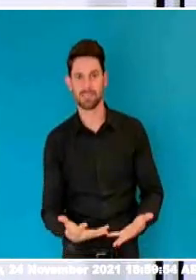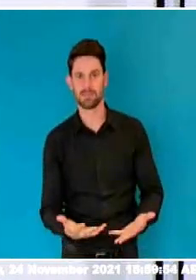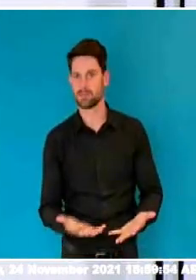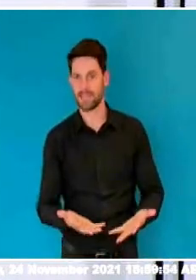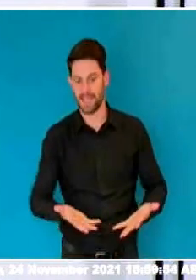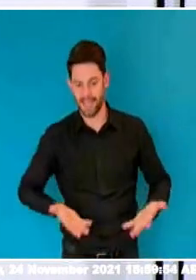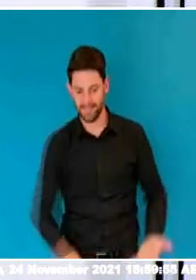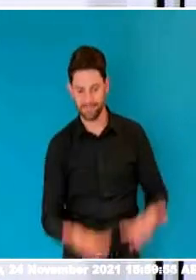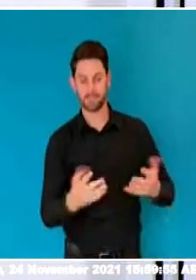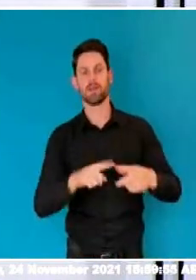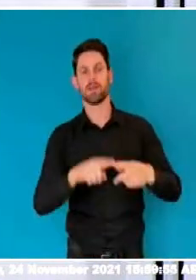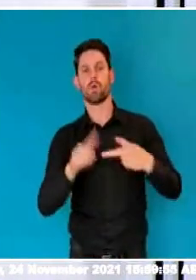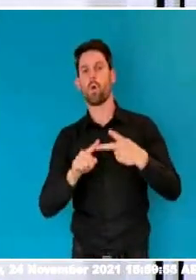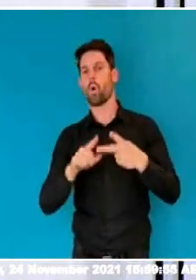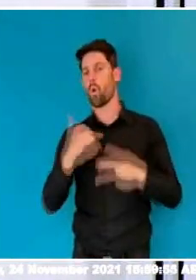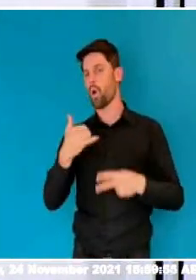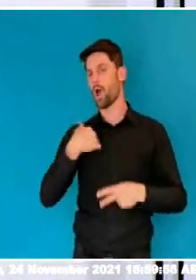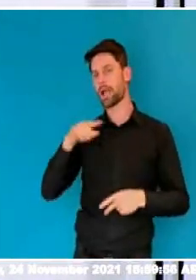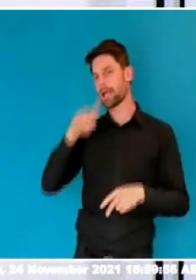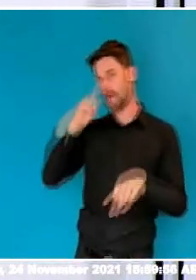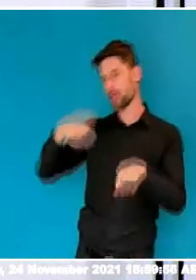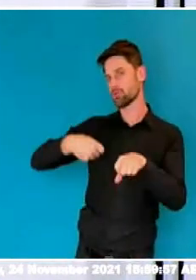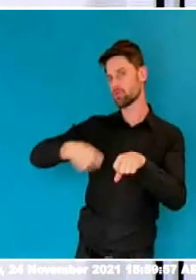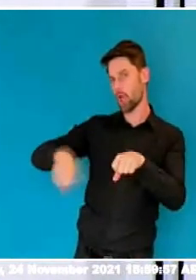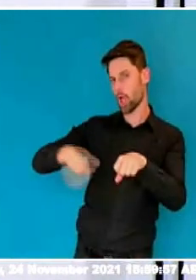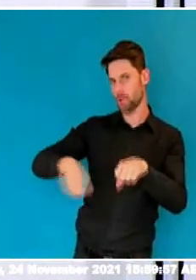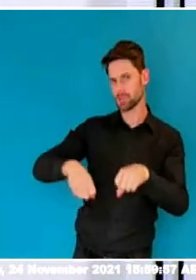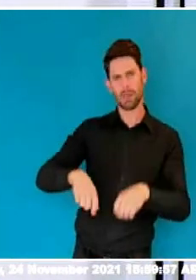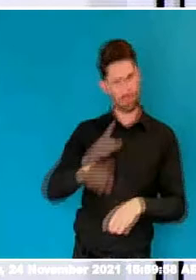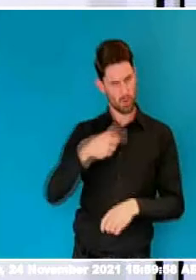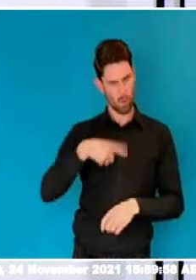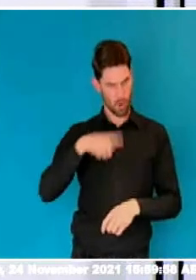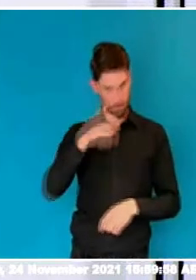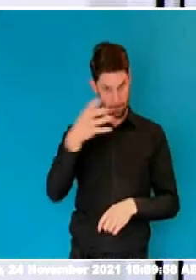I am not sure how that links to the need for a medical assessment.